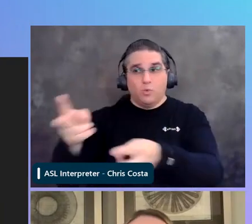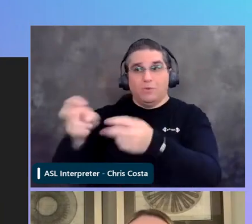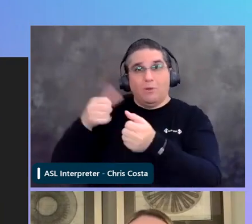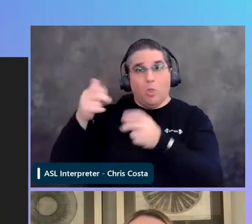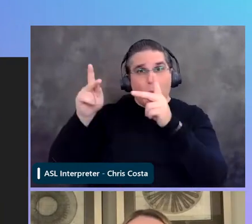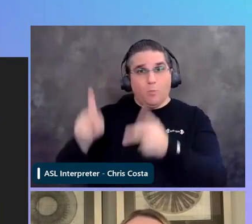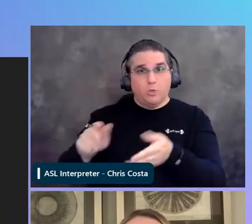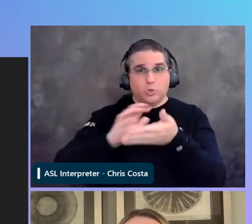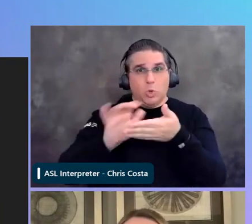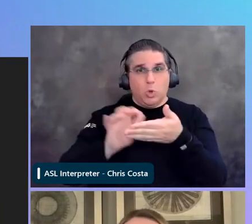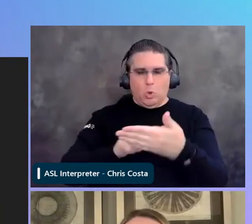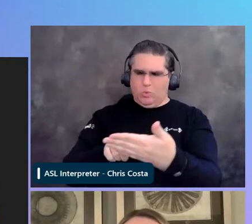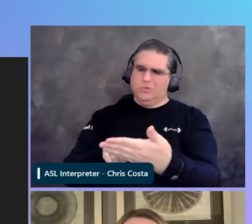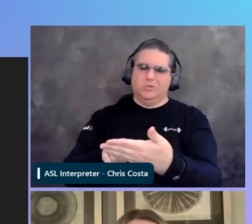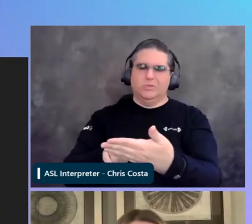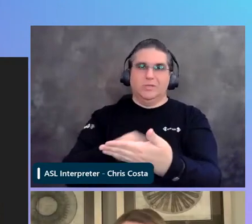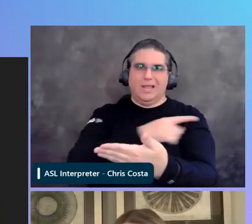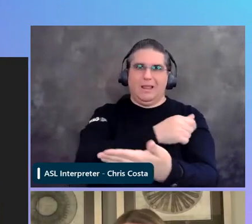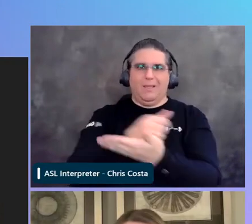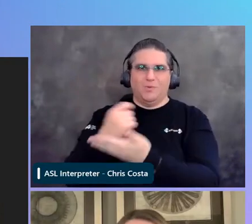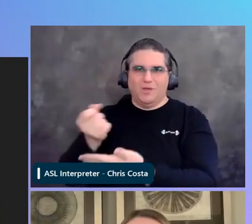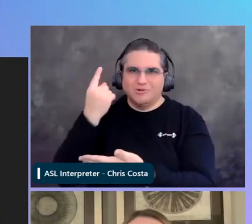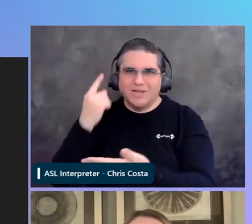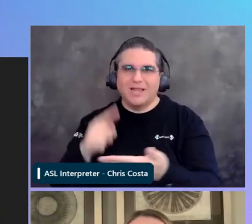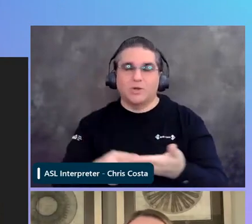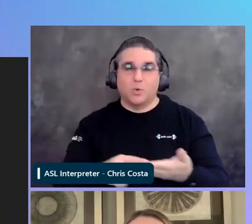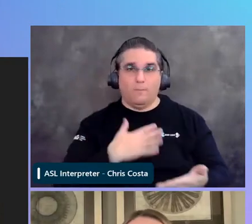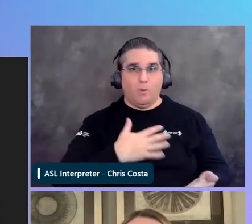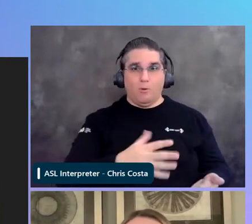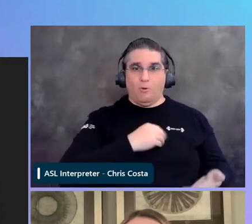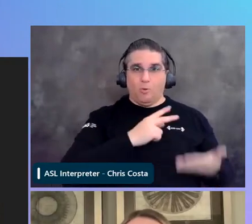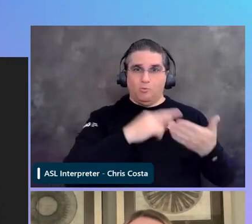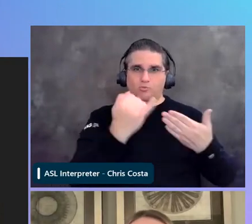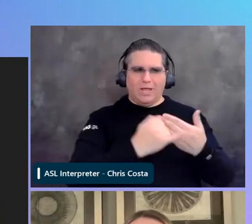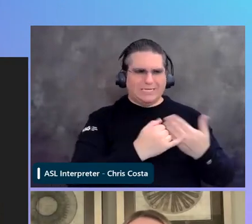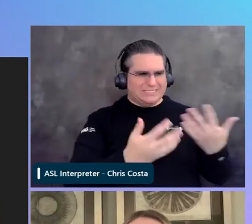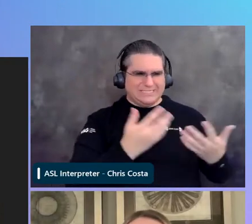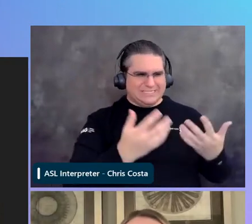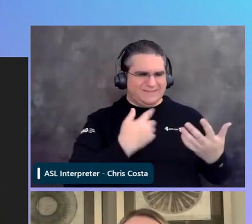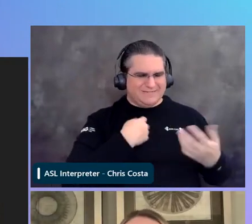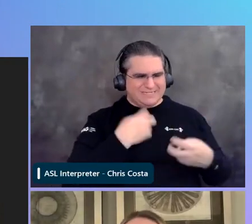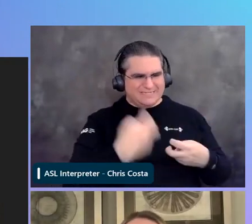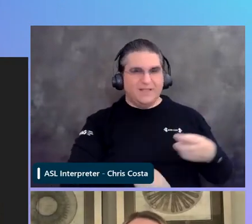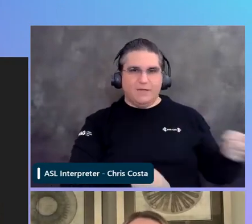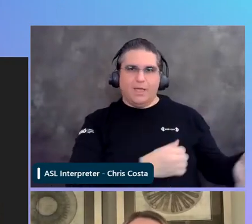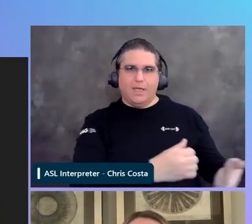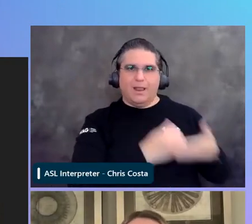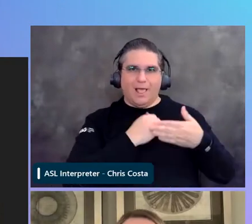code or unraveling a complex piece of logic in your own project, GitHub Copilot can act